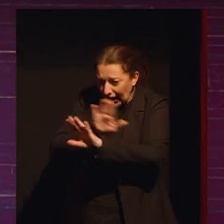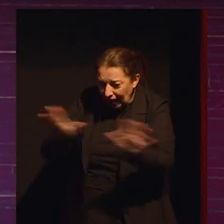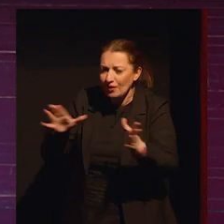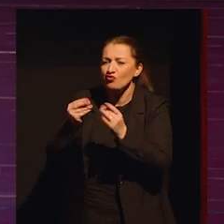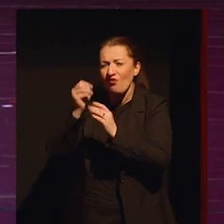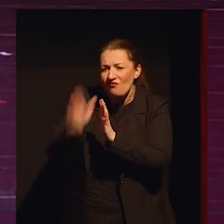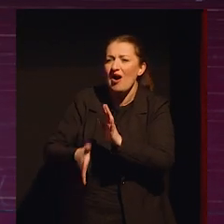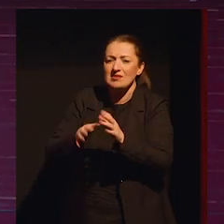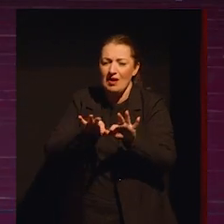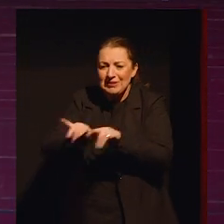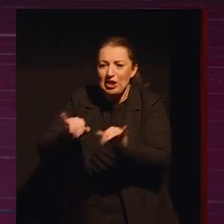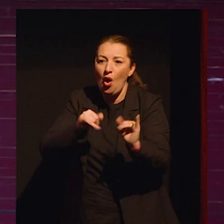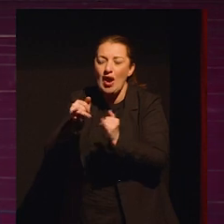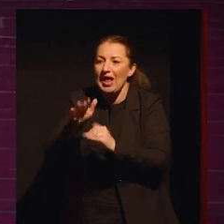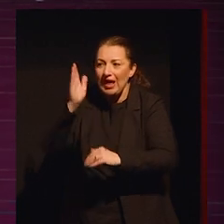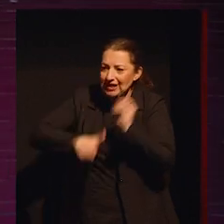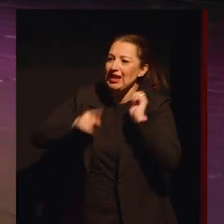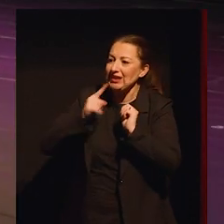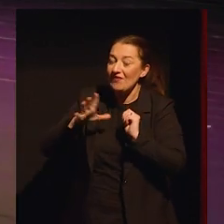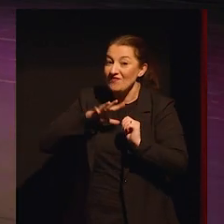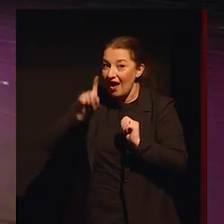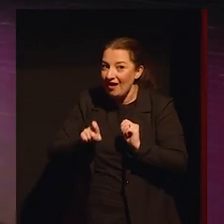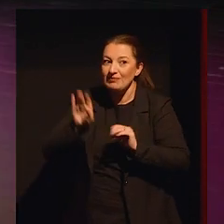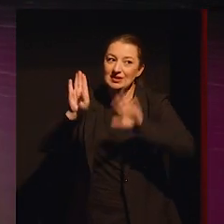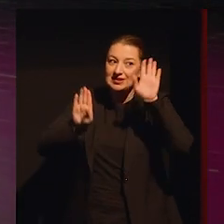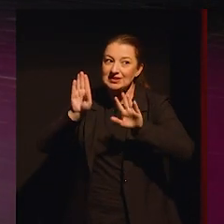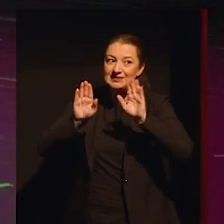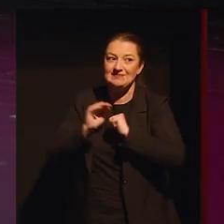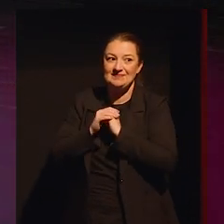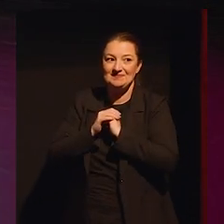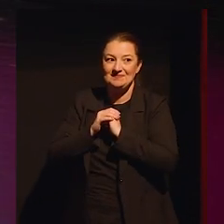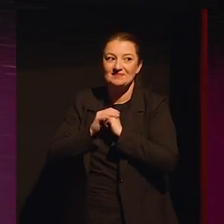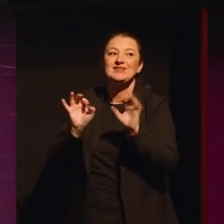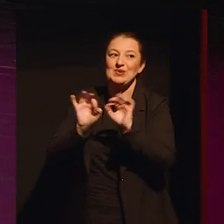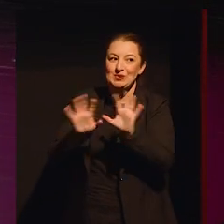“Enough! You’ve played too much”? Yes, there are. Great. So,